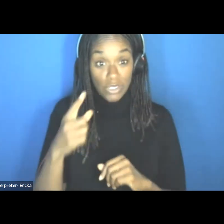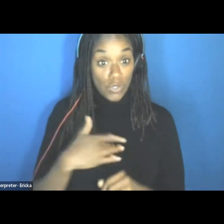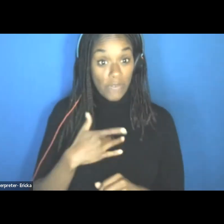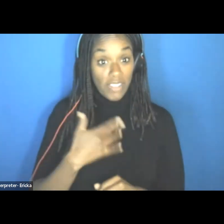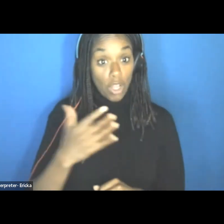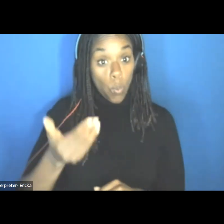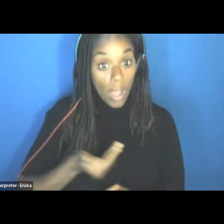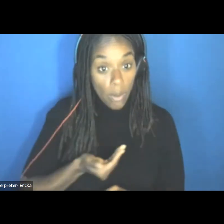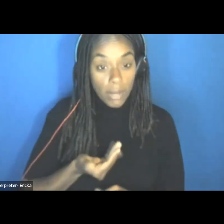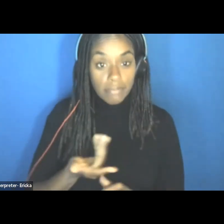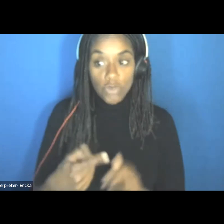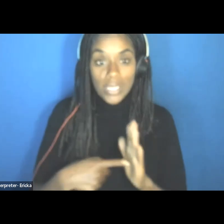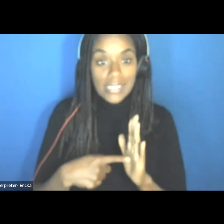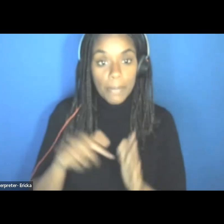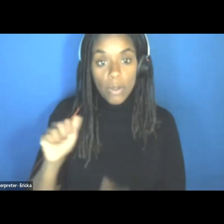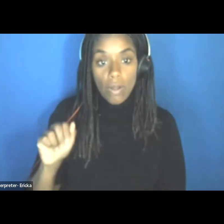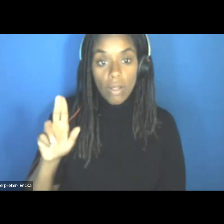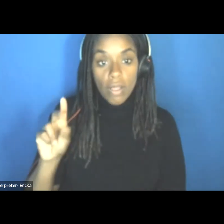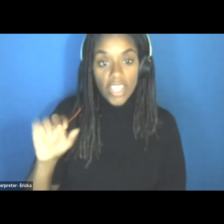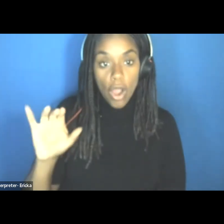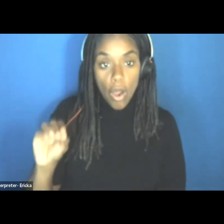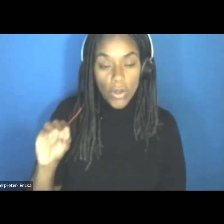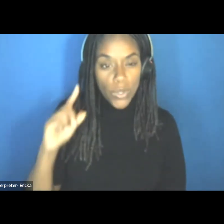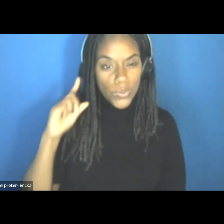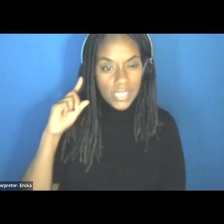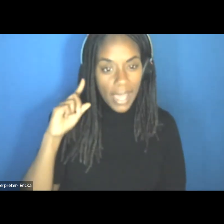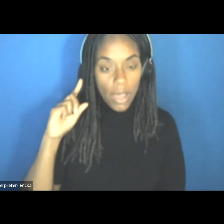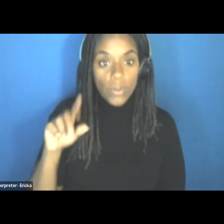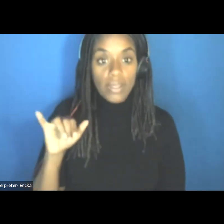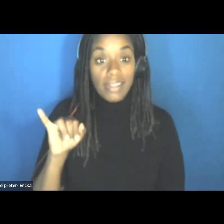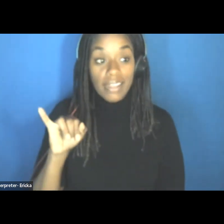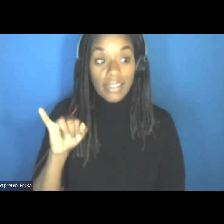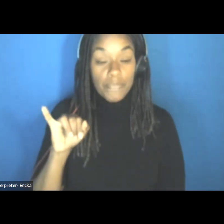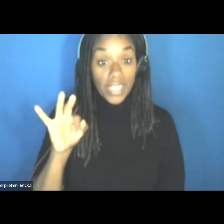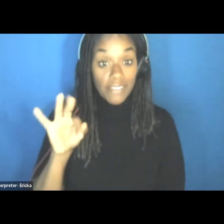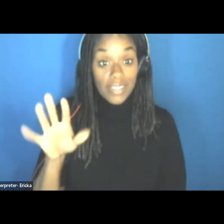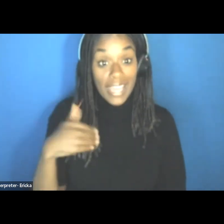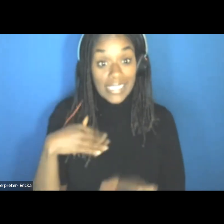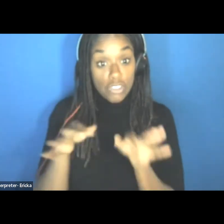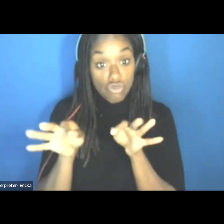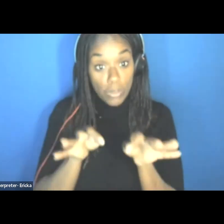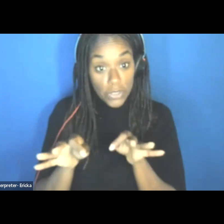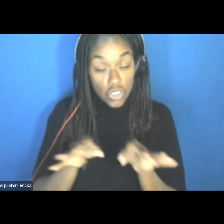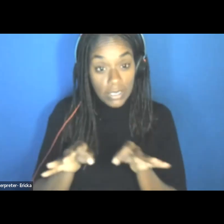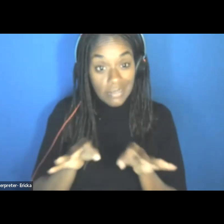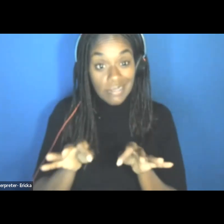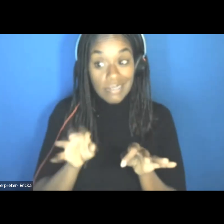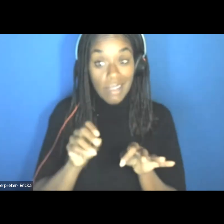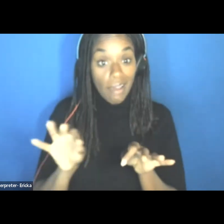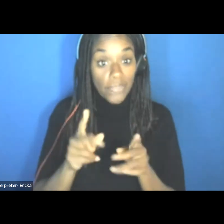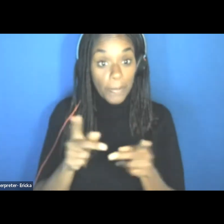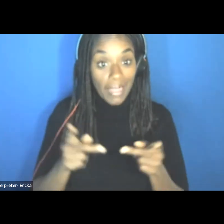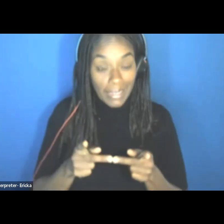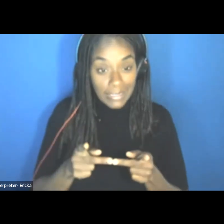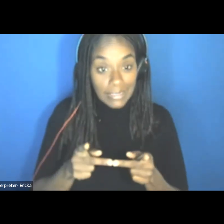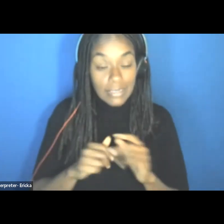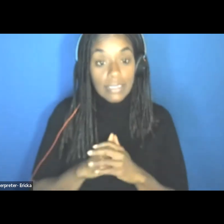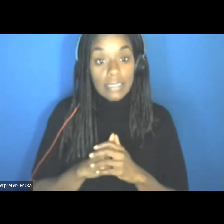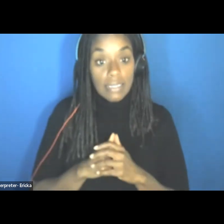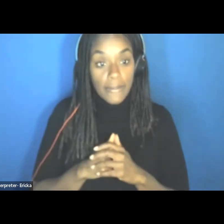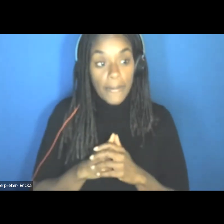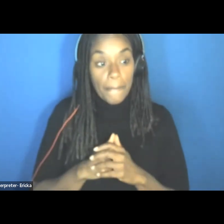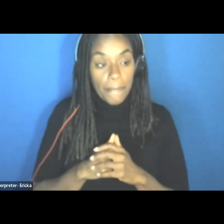And so, some of the things, when I go into a particular place, it's important to me to hopefully be welcoming.